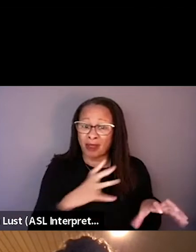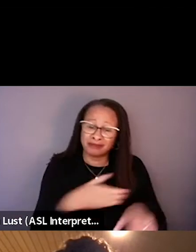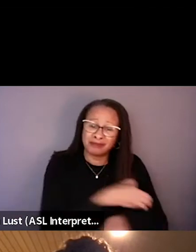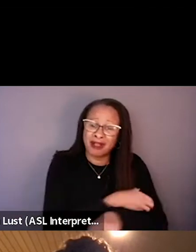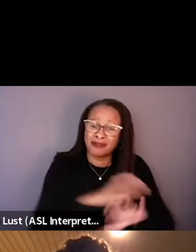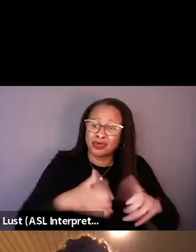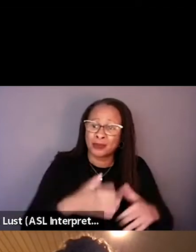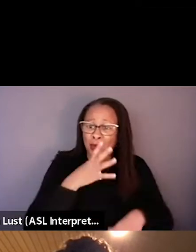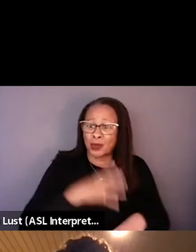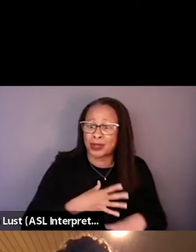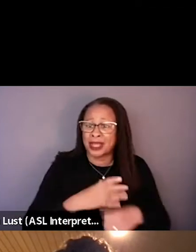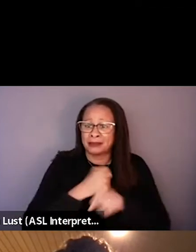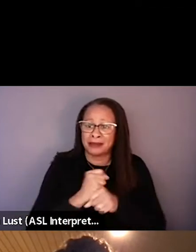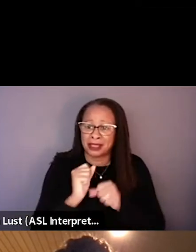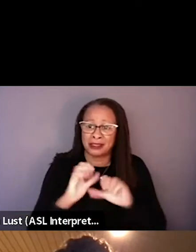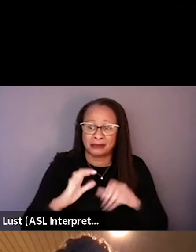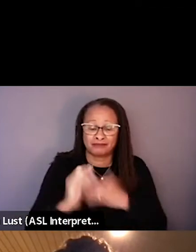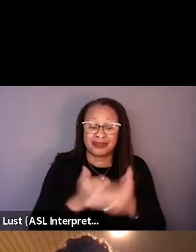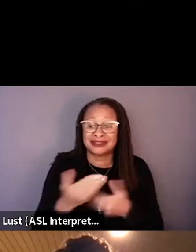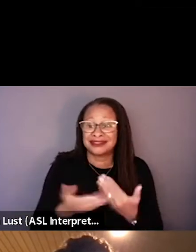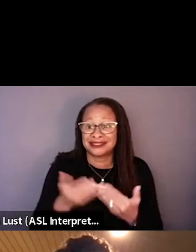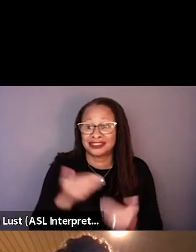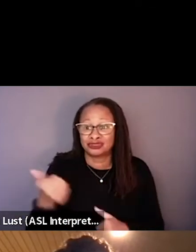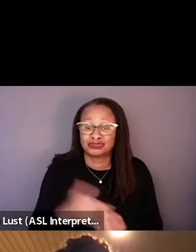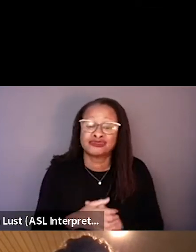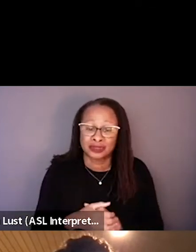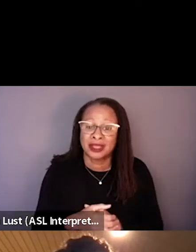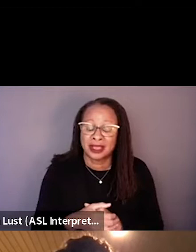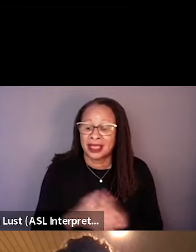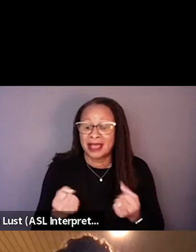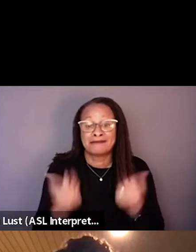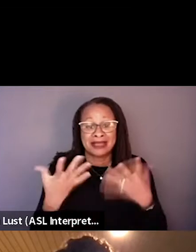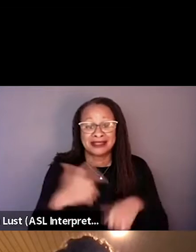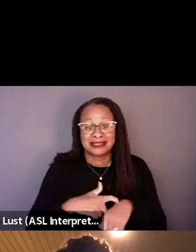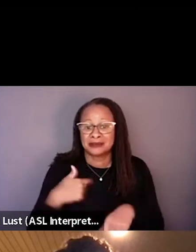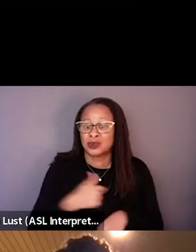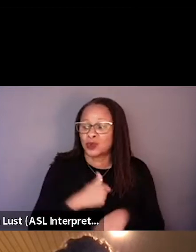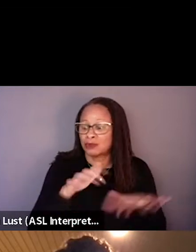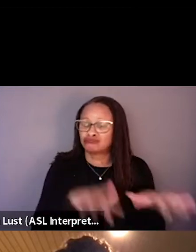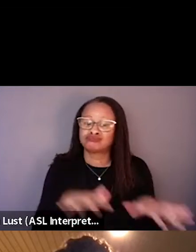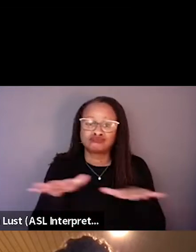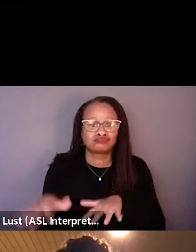So it made the process easier and a lot of, as I said, a lot of times we were just hanging out, so.